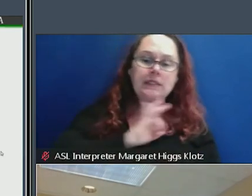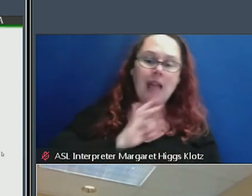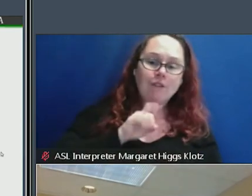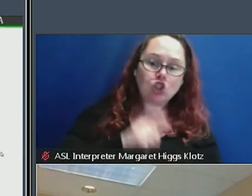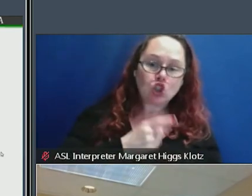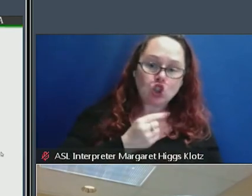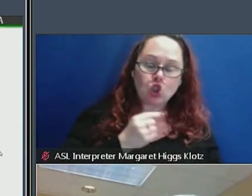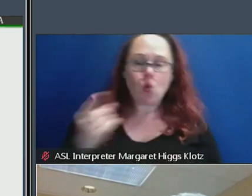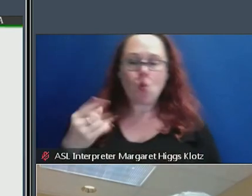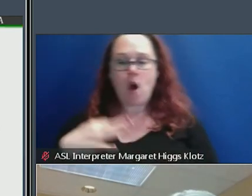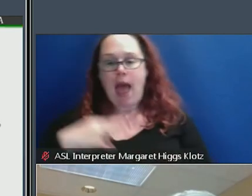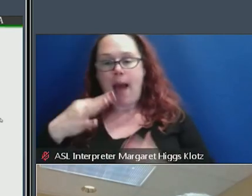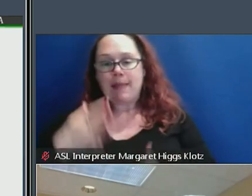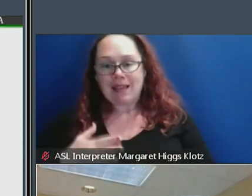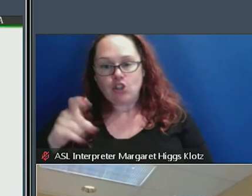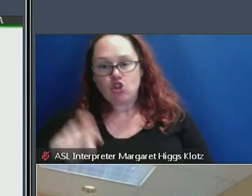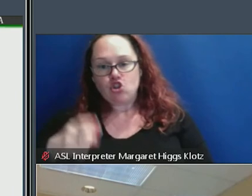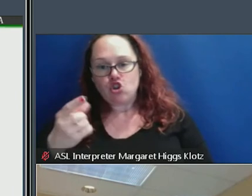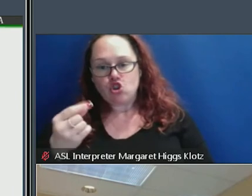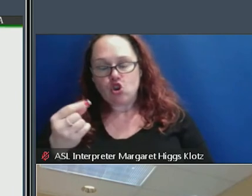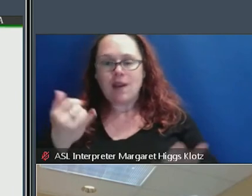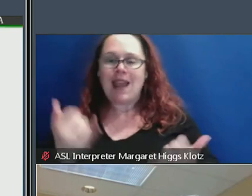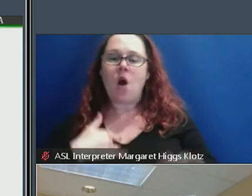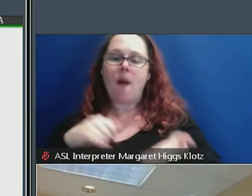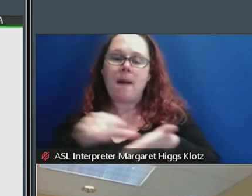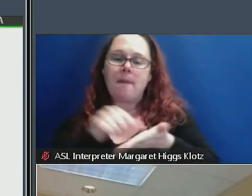I'm at page eight of the uniform standards must provide a